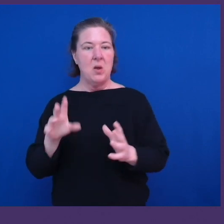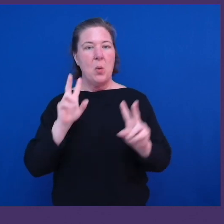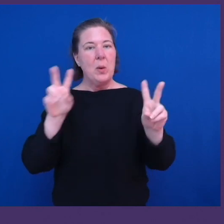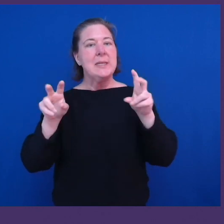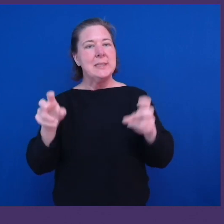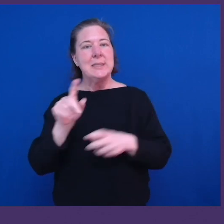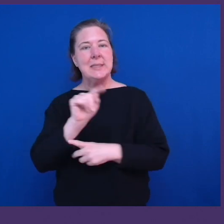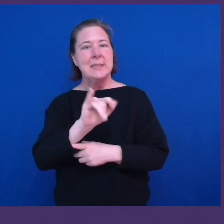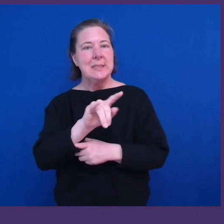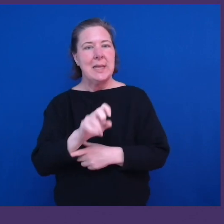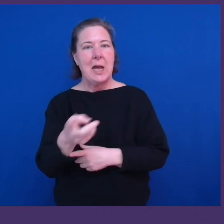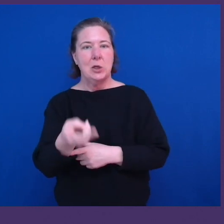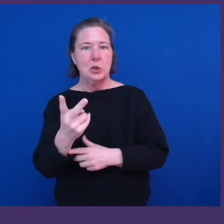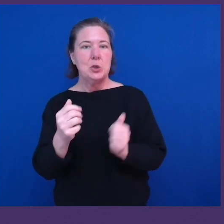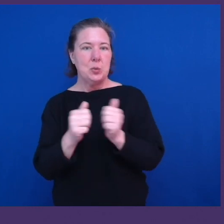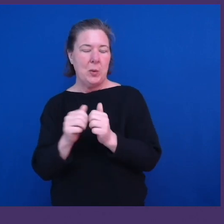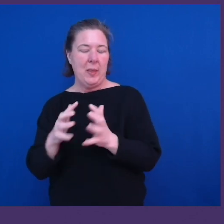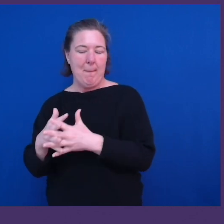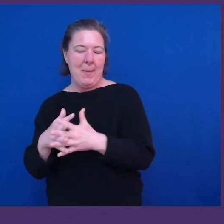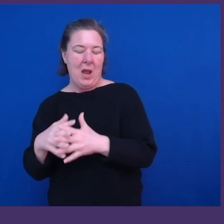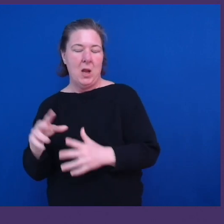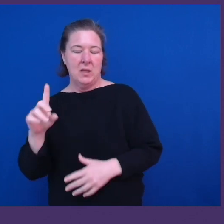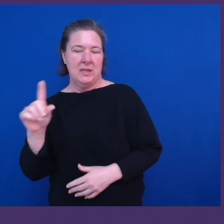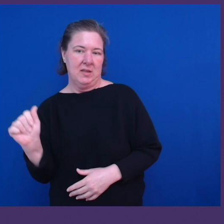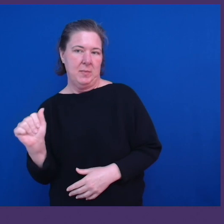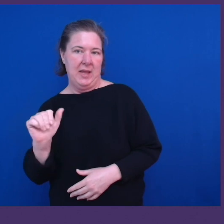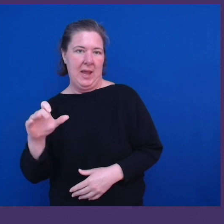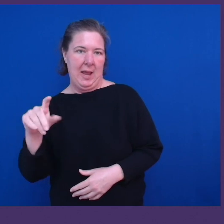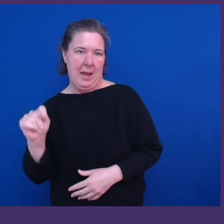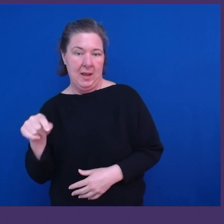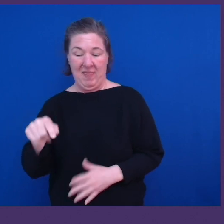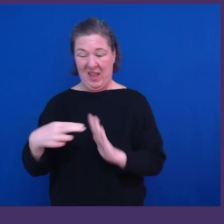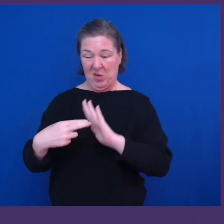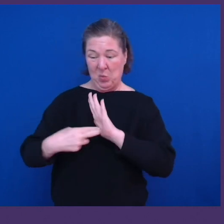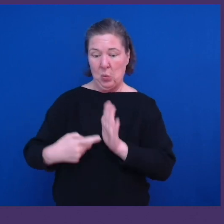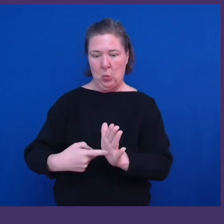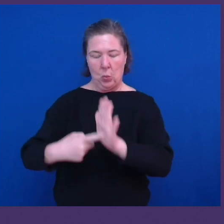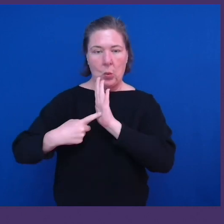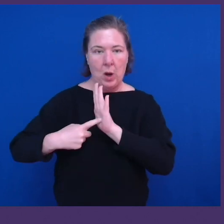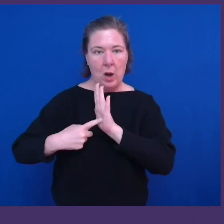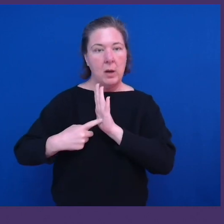with Disabilities Act, and this rule requires that state